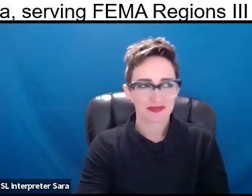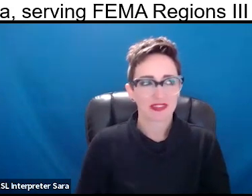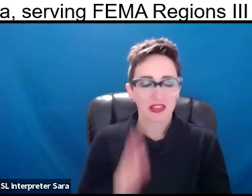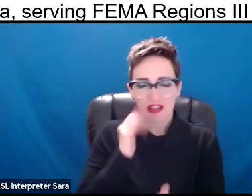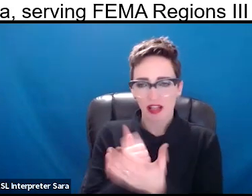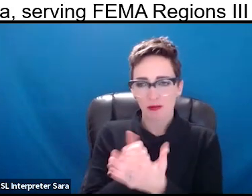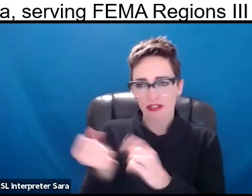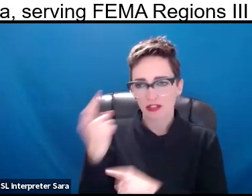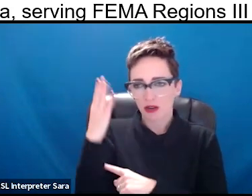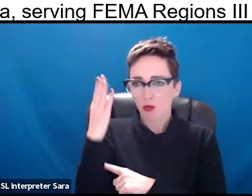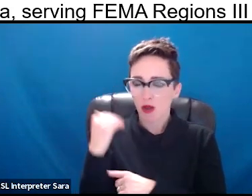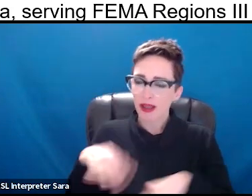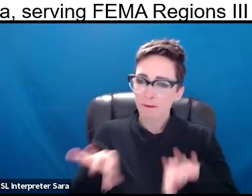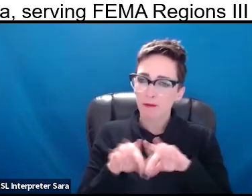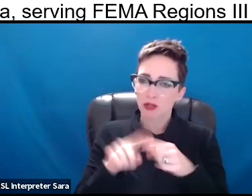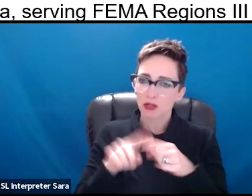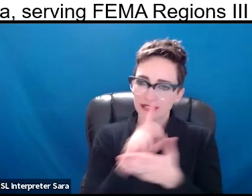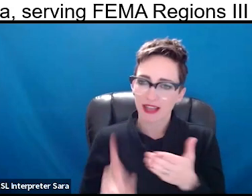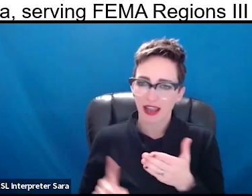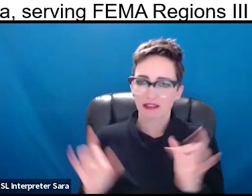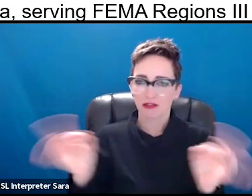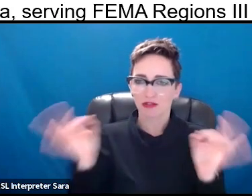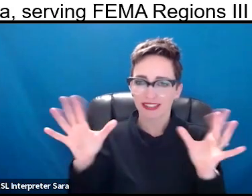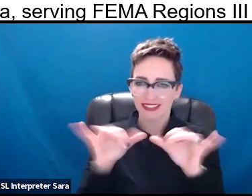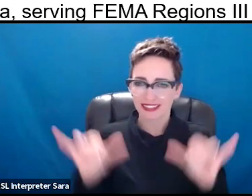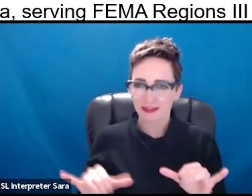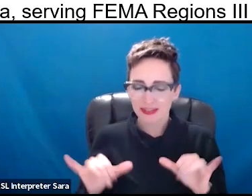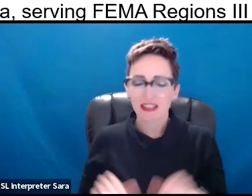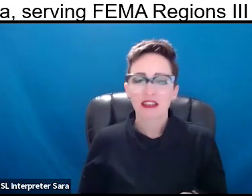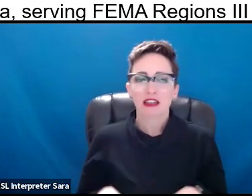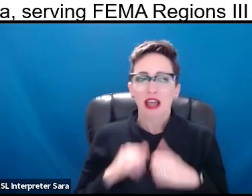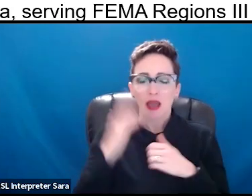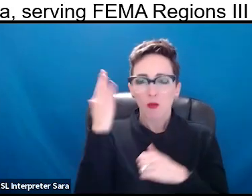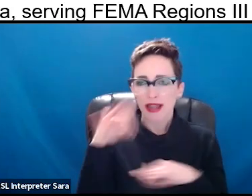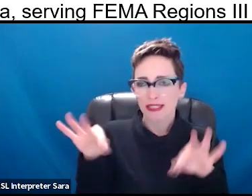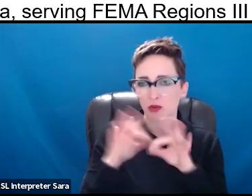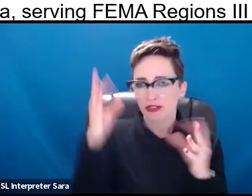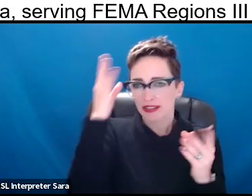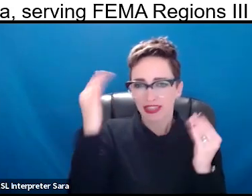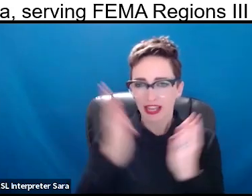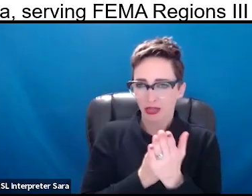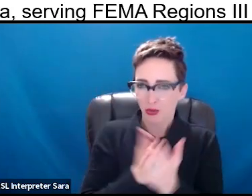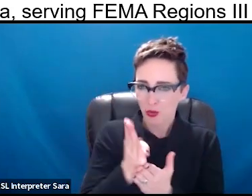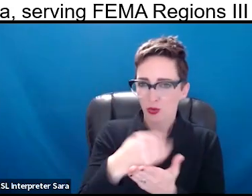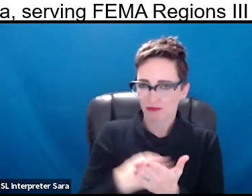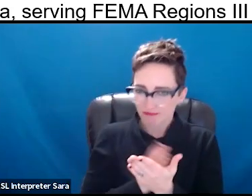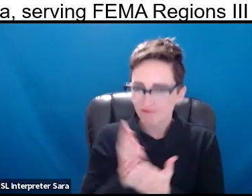design and really being very strategic and thoughtful about that. So I'm joined today.